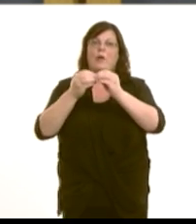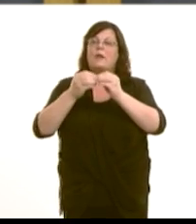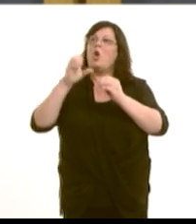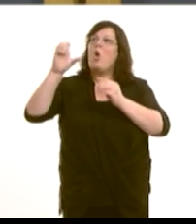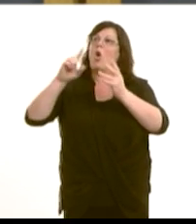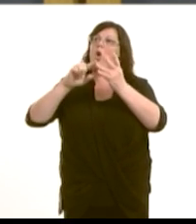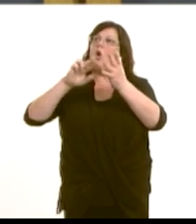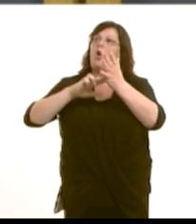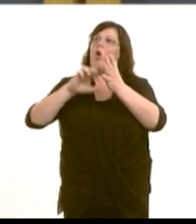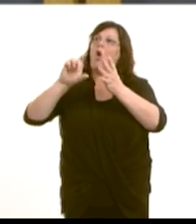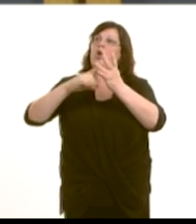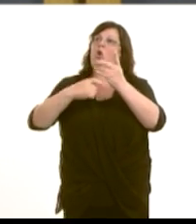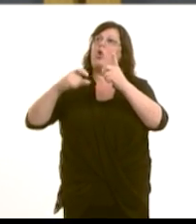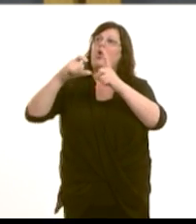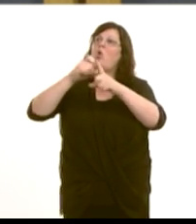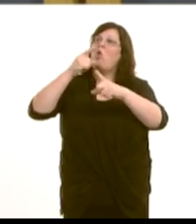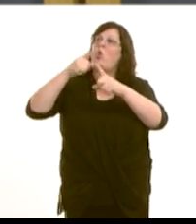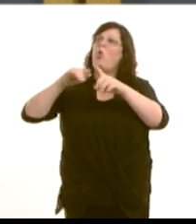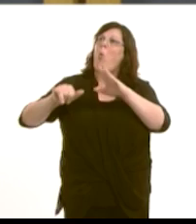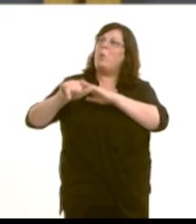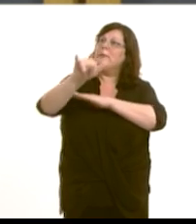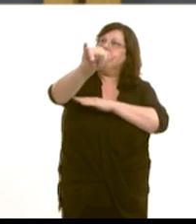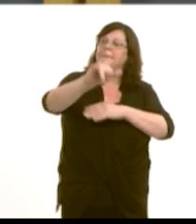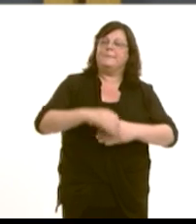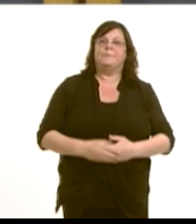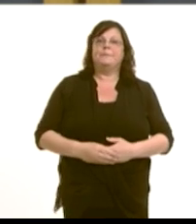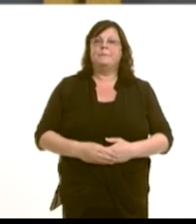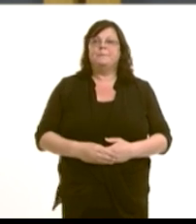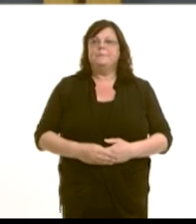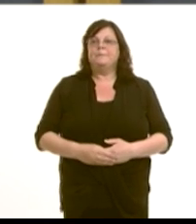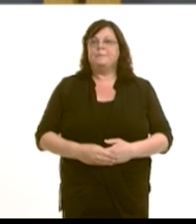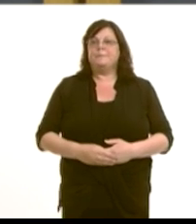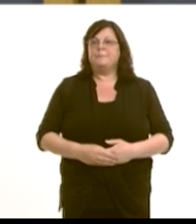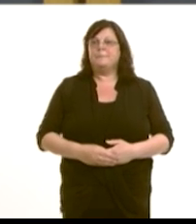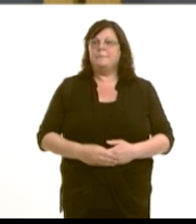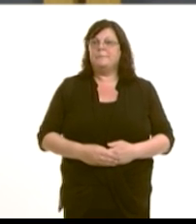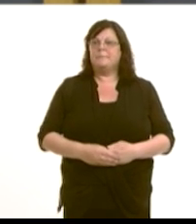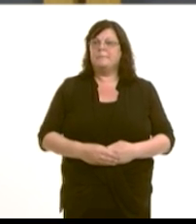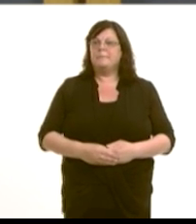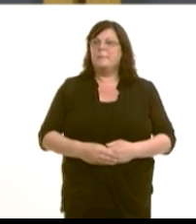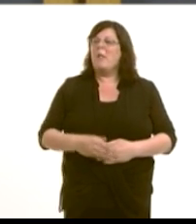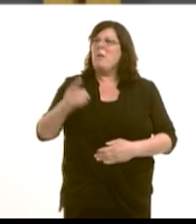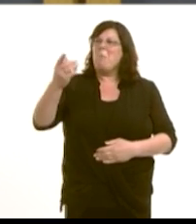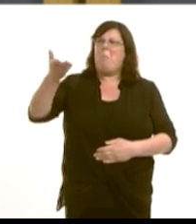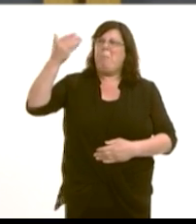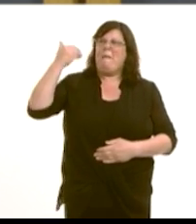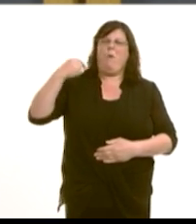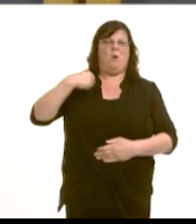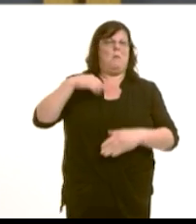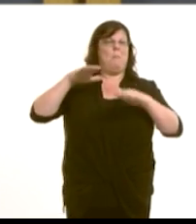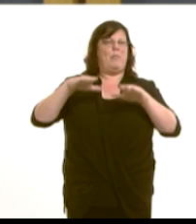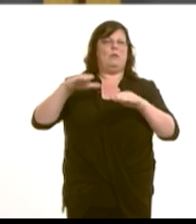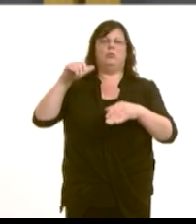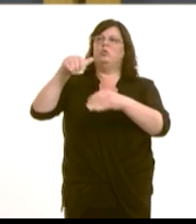I believe it was called ëentente cordialeí, well before we became members of the EU.